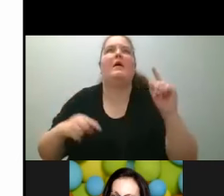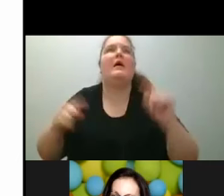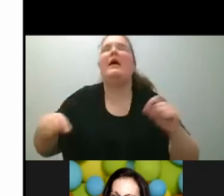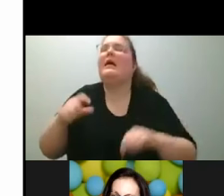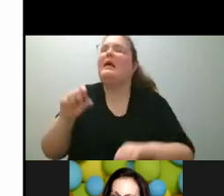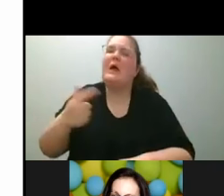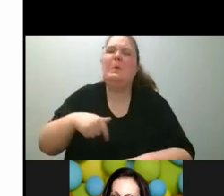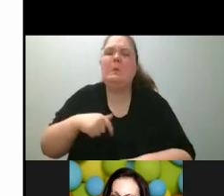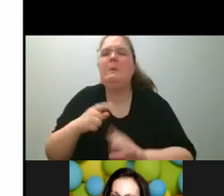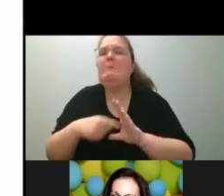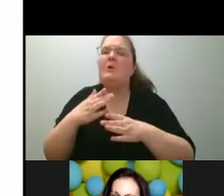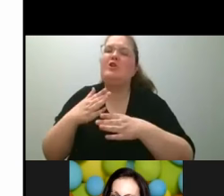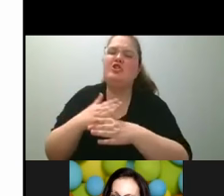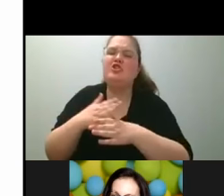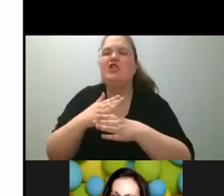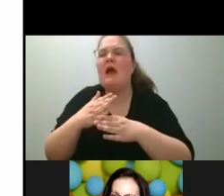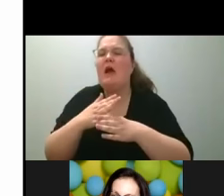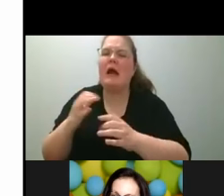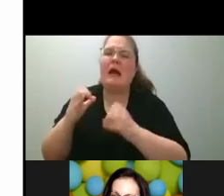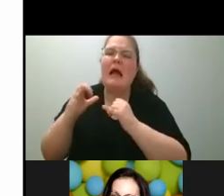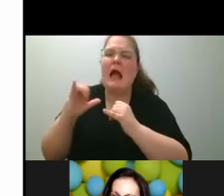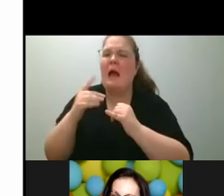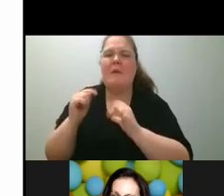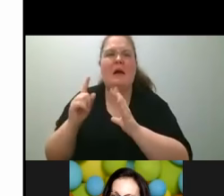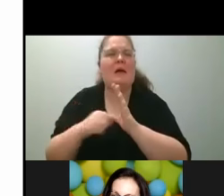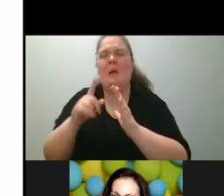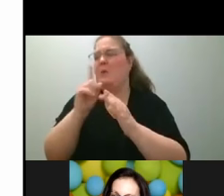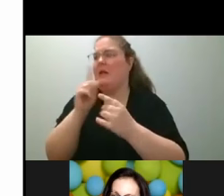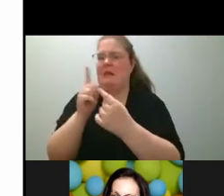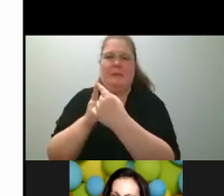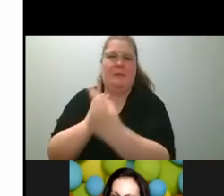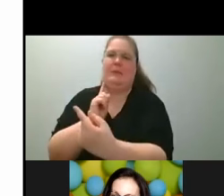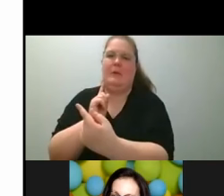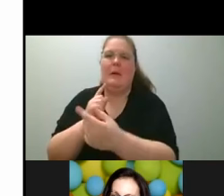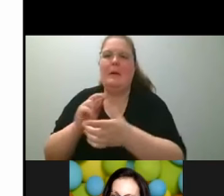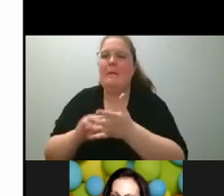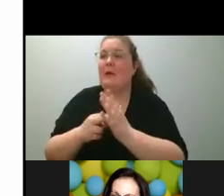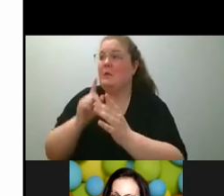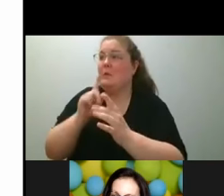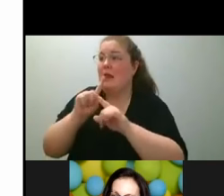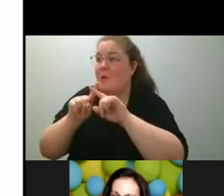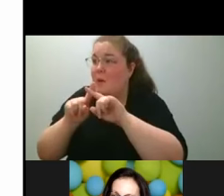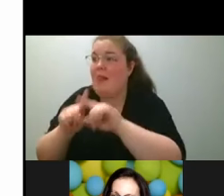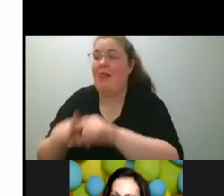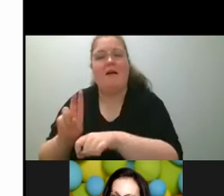there are so many variations that we can't really rely on them as something that we can use